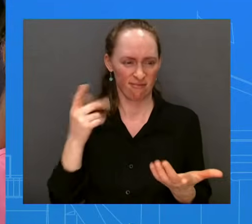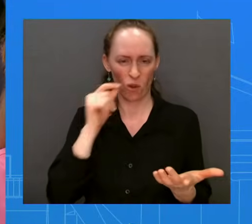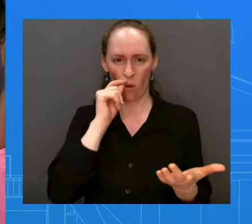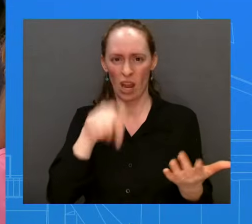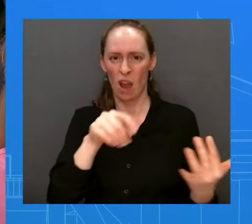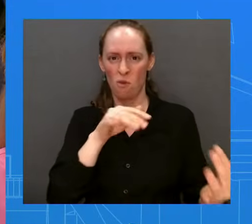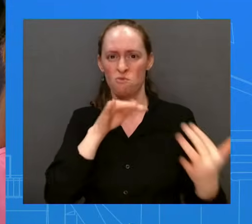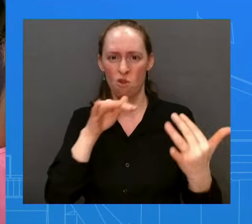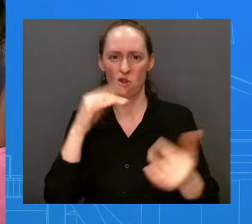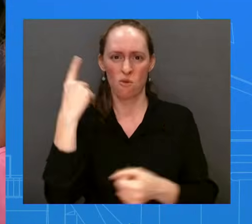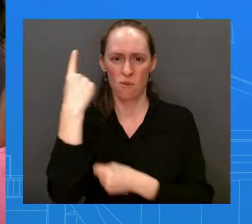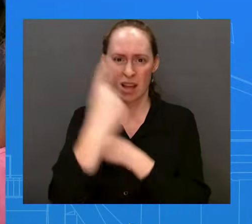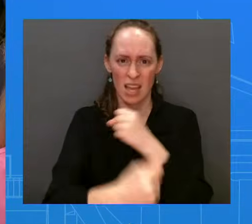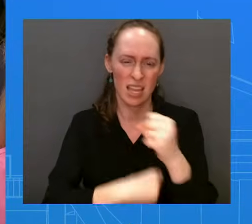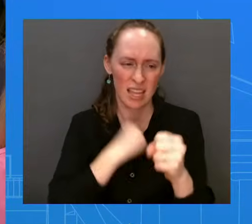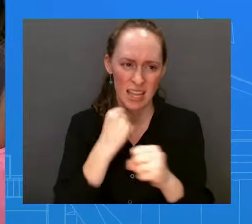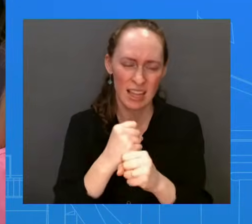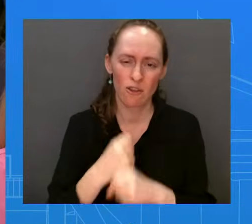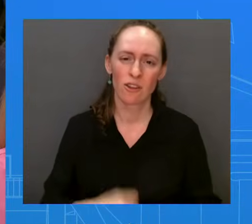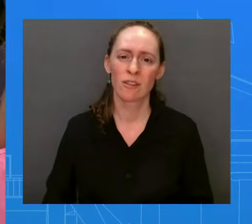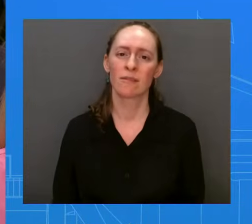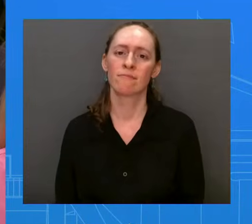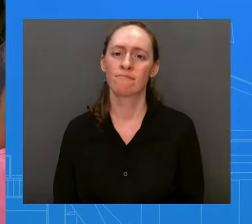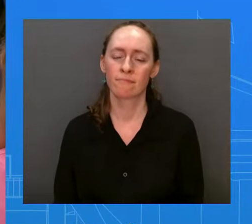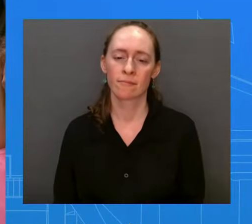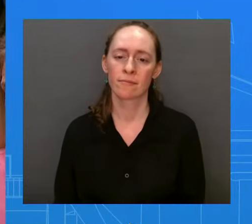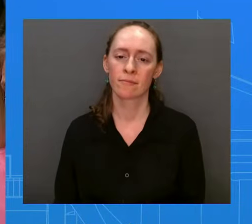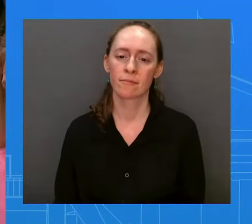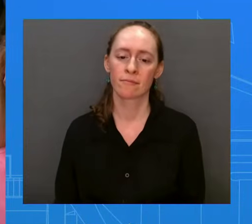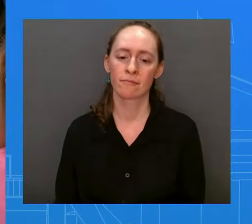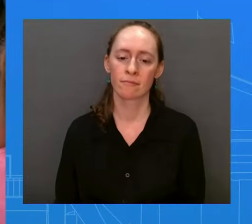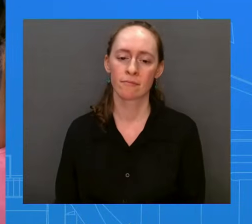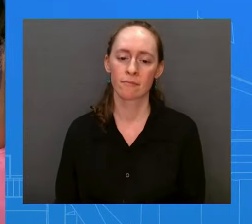we heard from senior U.S. officials, such as the CIA director in congressional testimony,